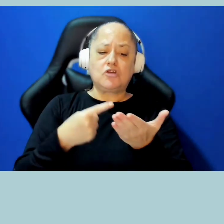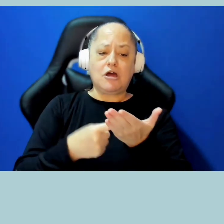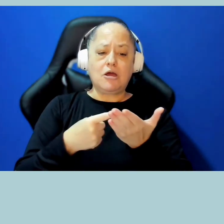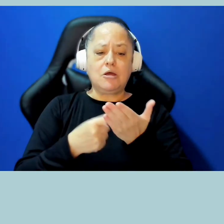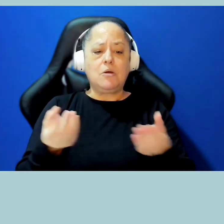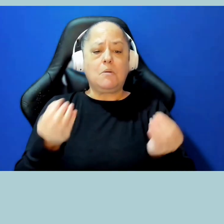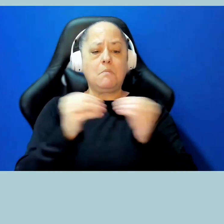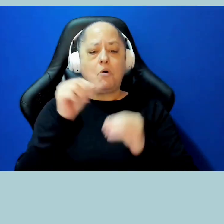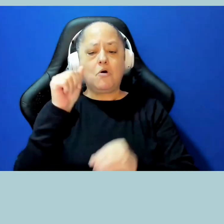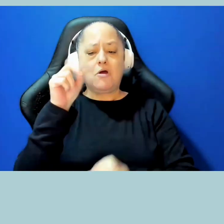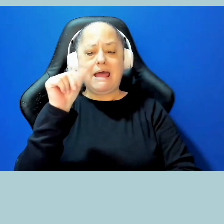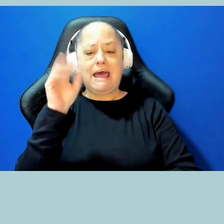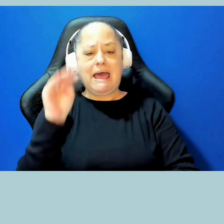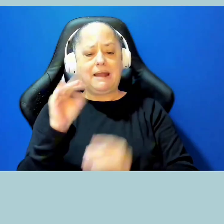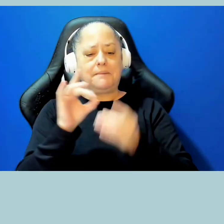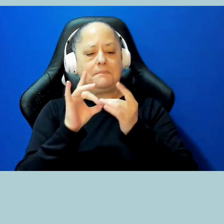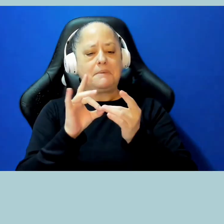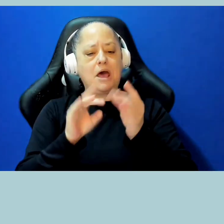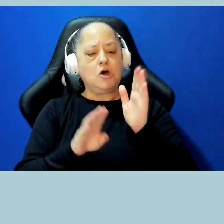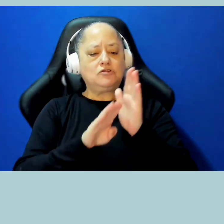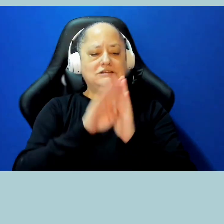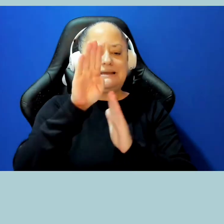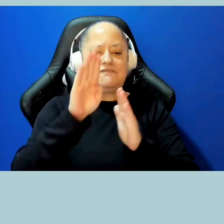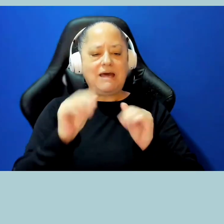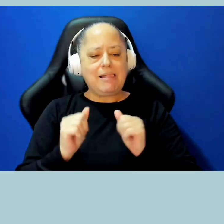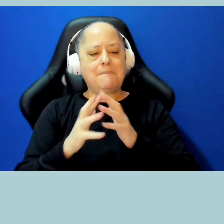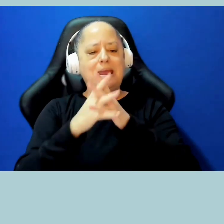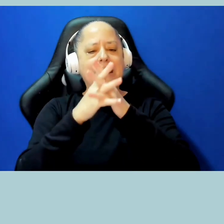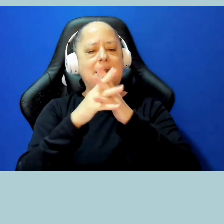about the development and implementation process for